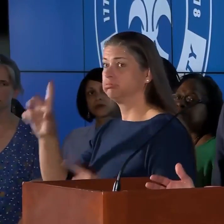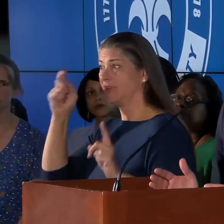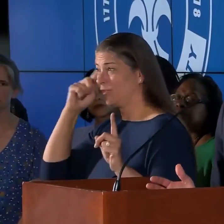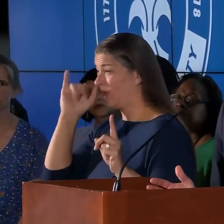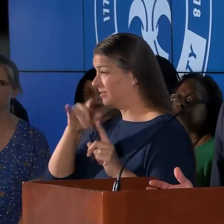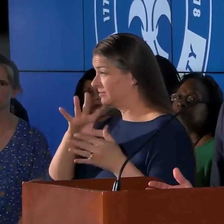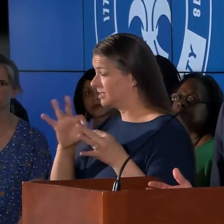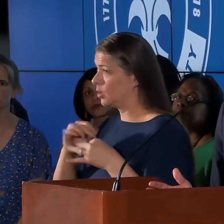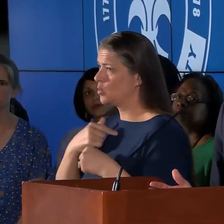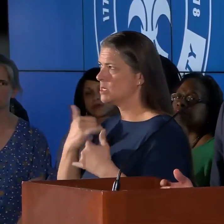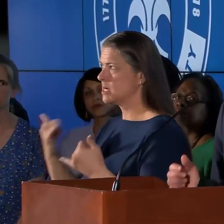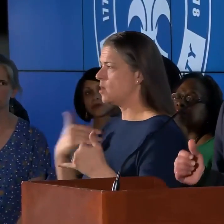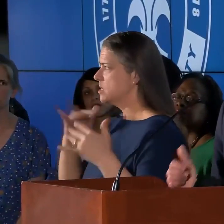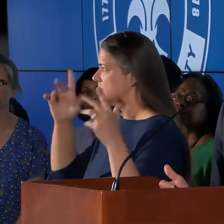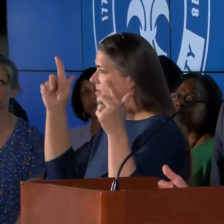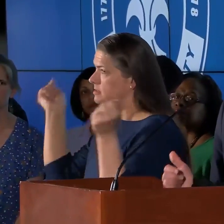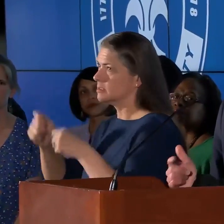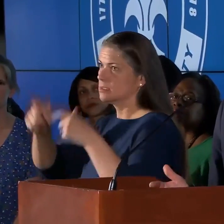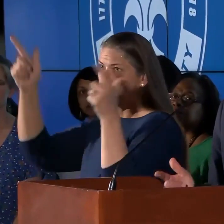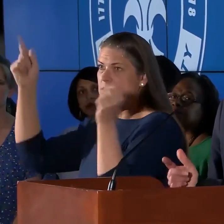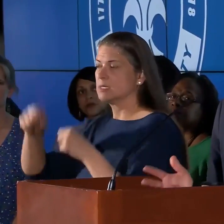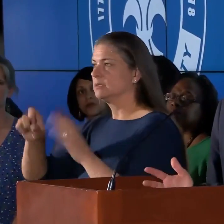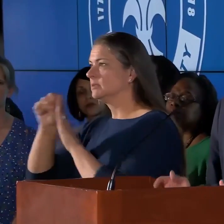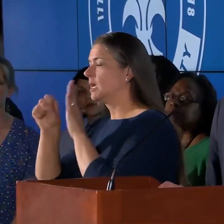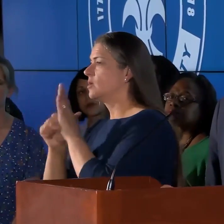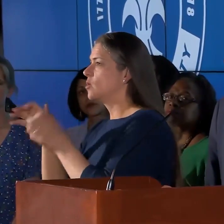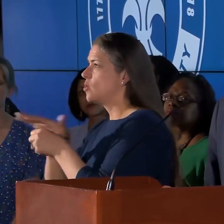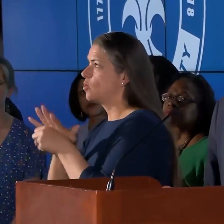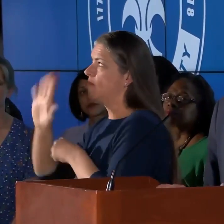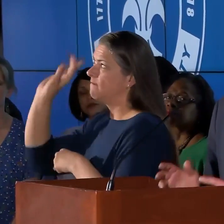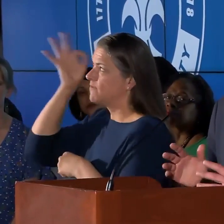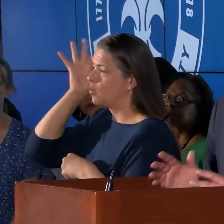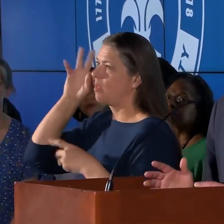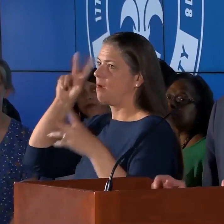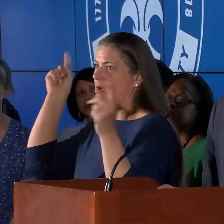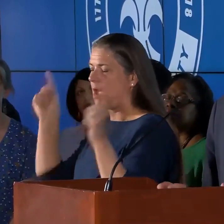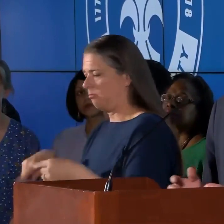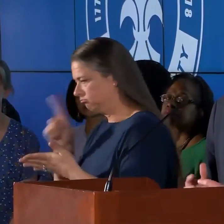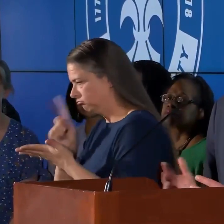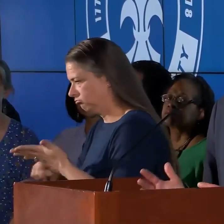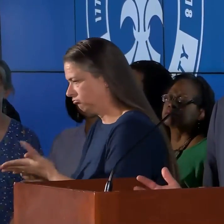every resource available from local state and federal agencies to provide